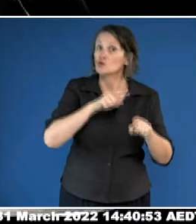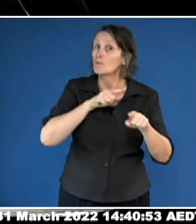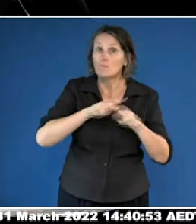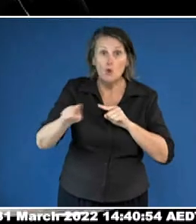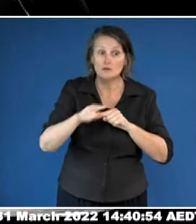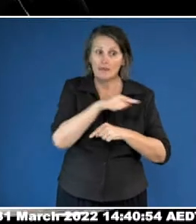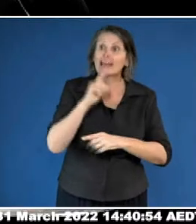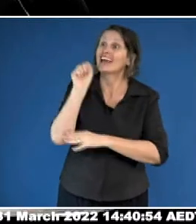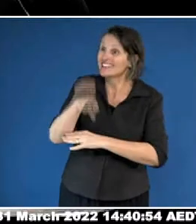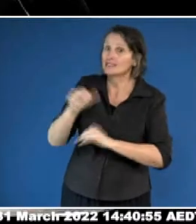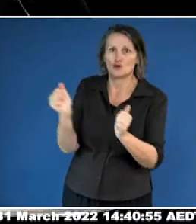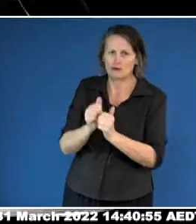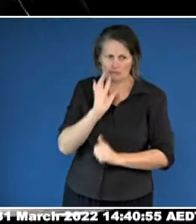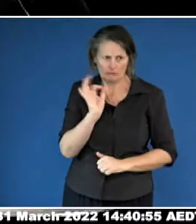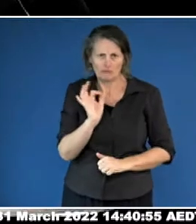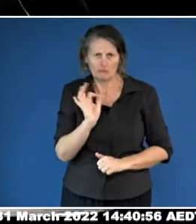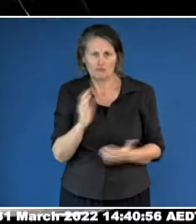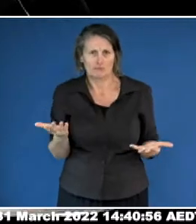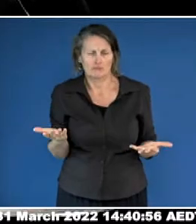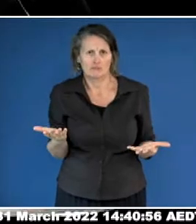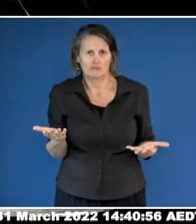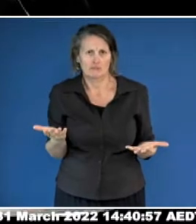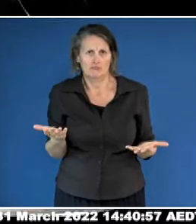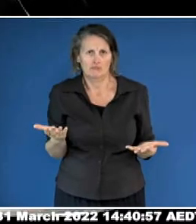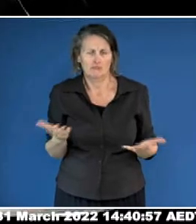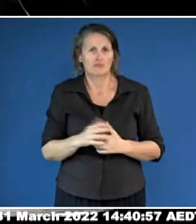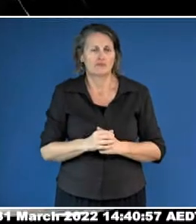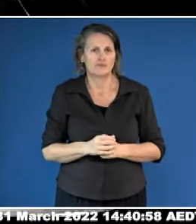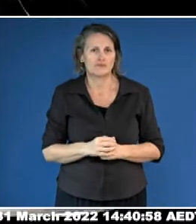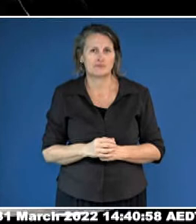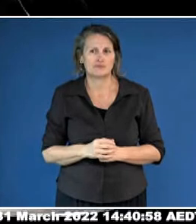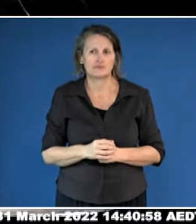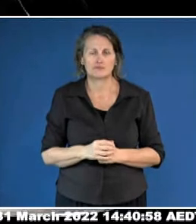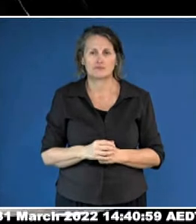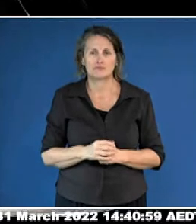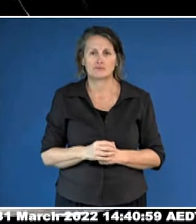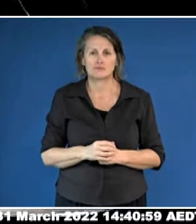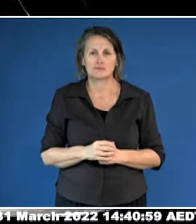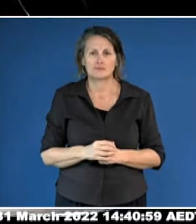interventions perpetrated by an individual, like the support worker, on to another